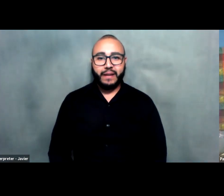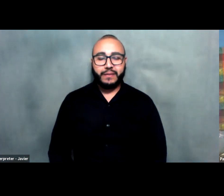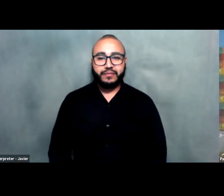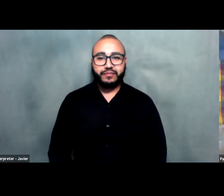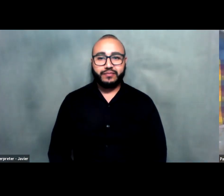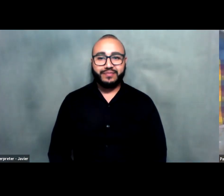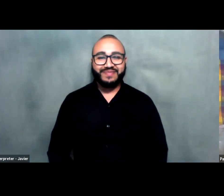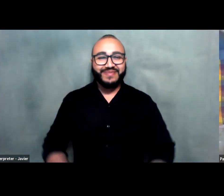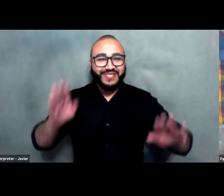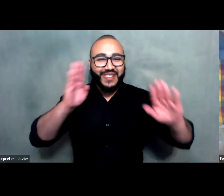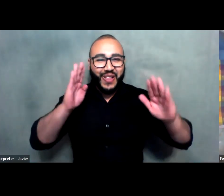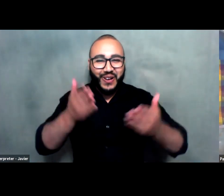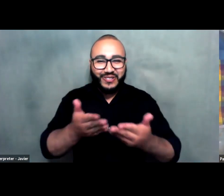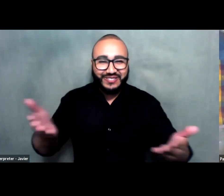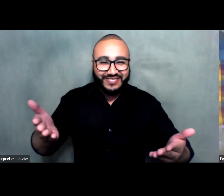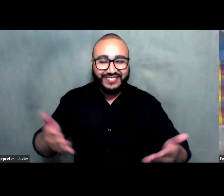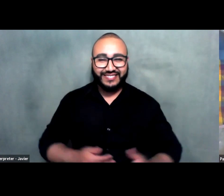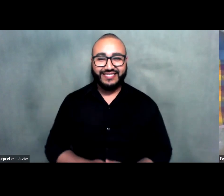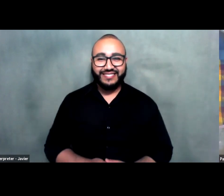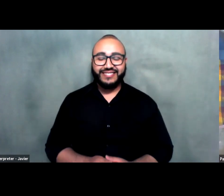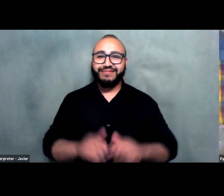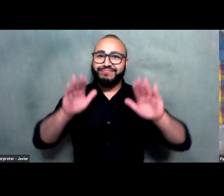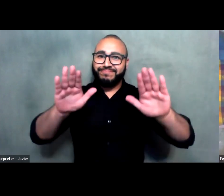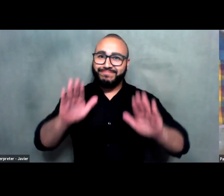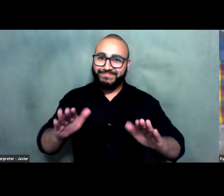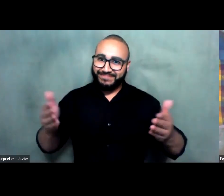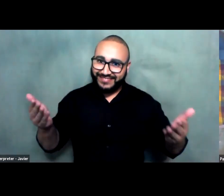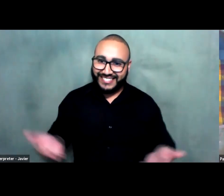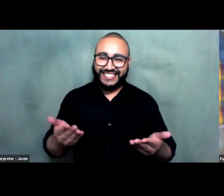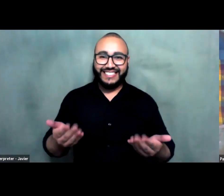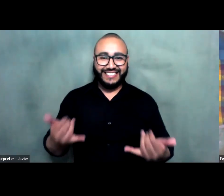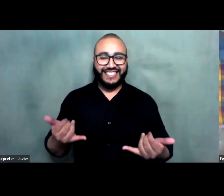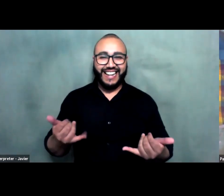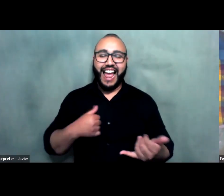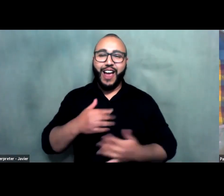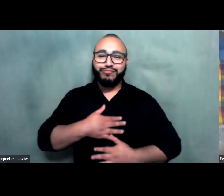Paul Gilmore: Hey, there, everybody. It's great to be here. I really appreciate the